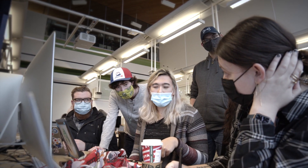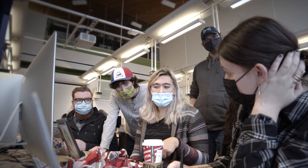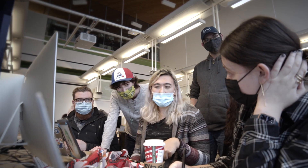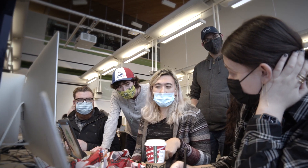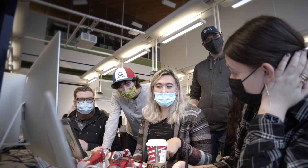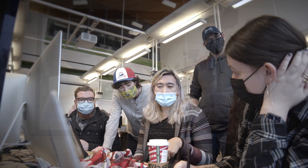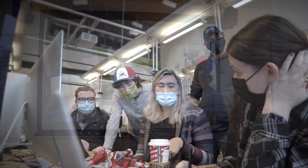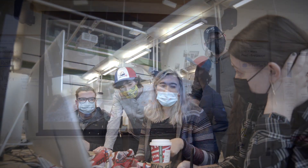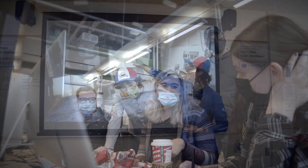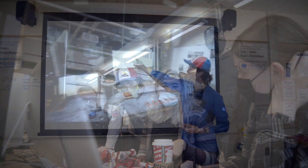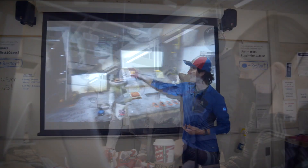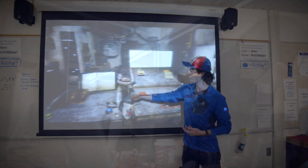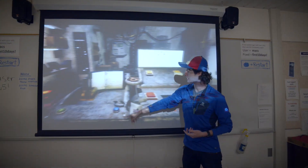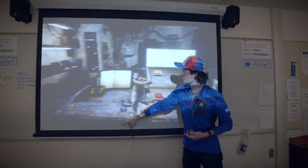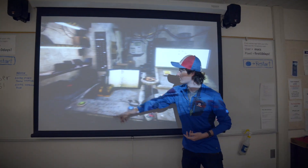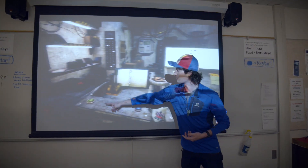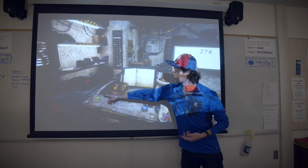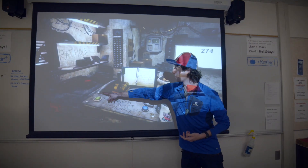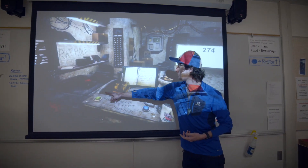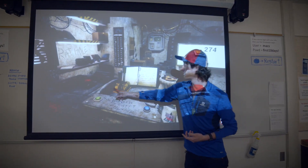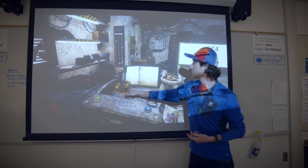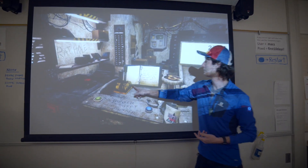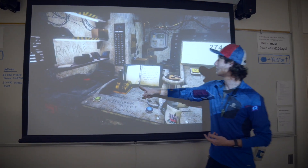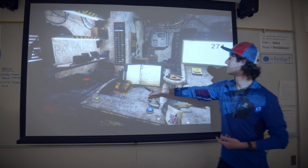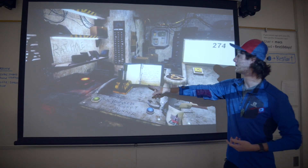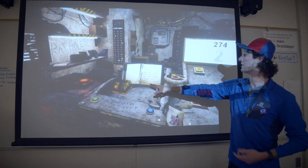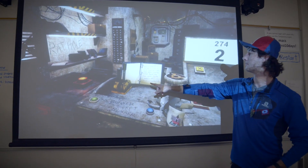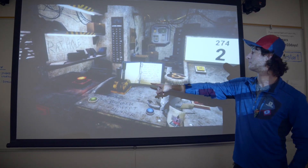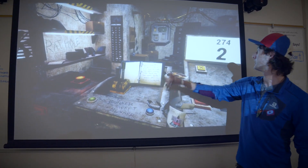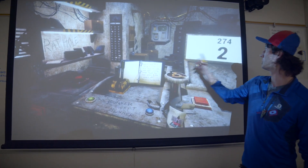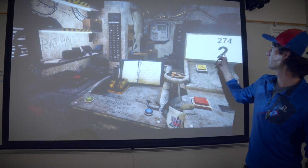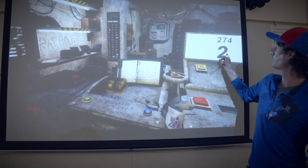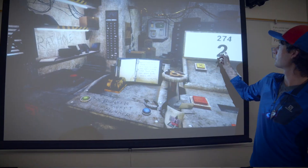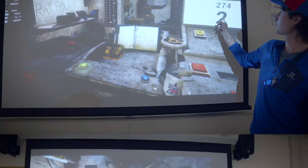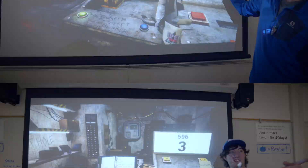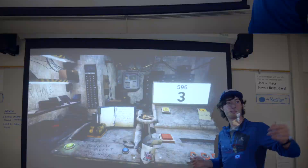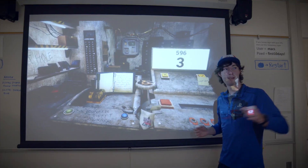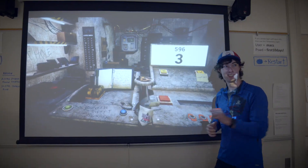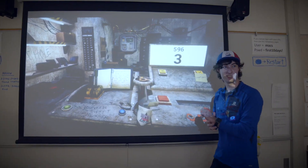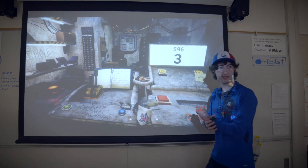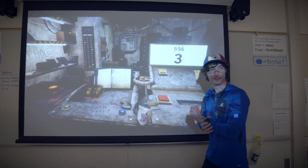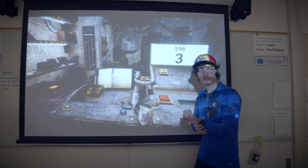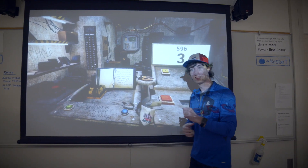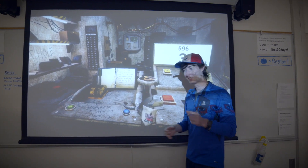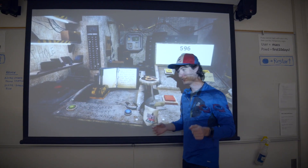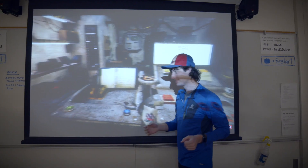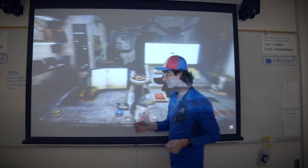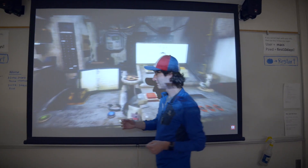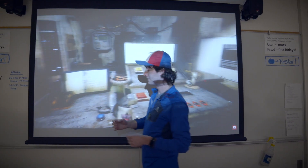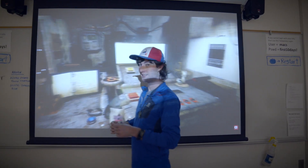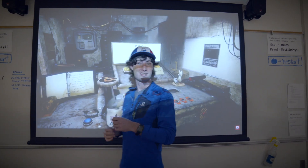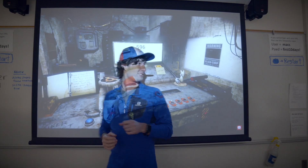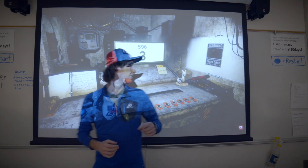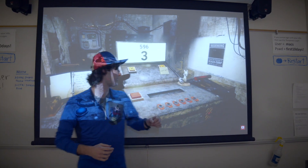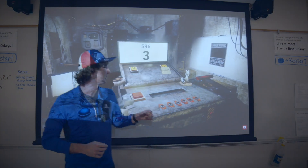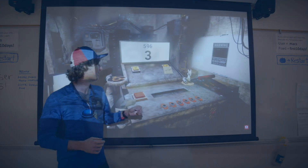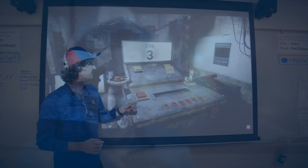he led a design team that reimagined a vintage game for today’s players. Now, Andrew is one step closer to his dream job